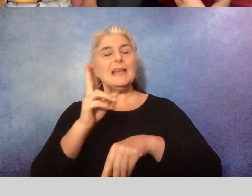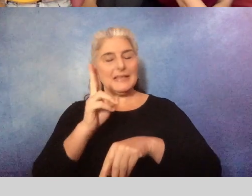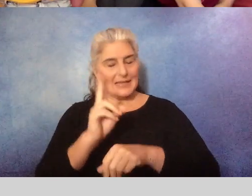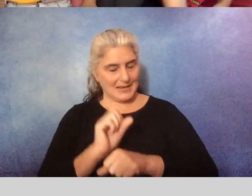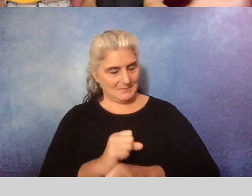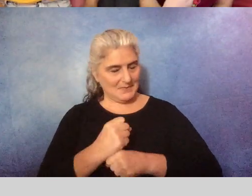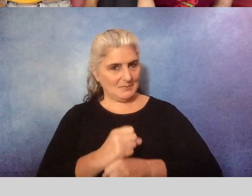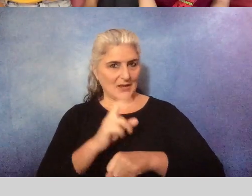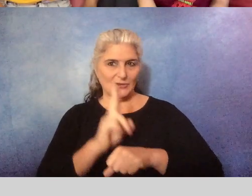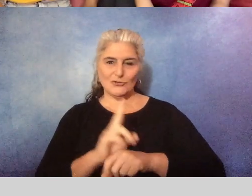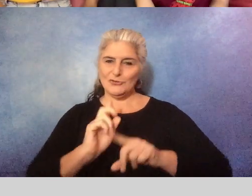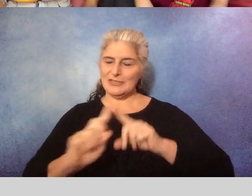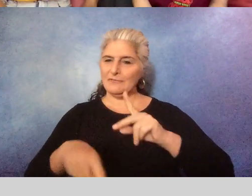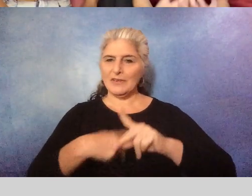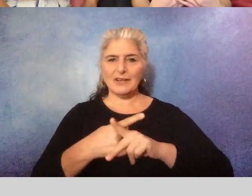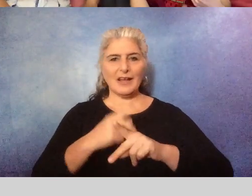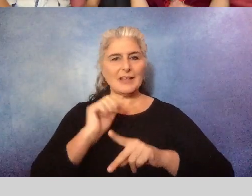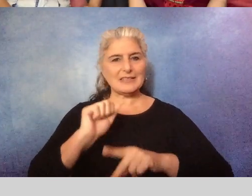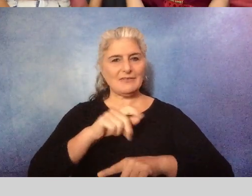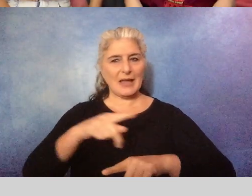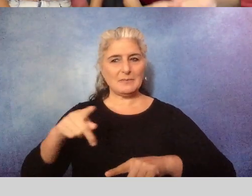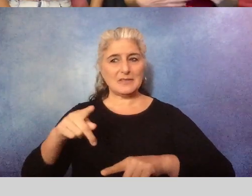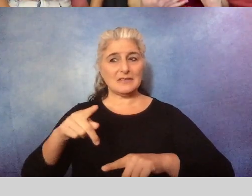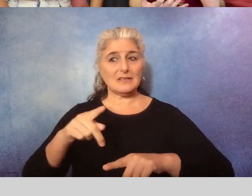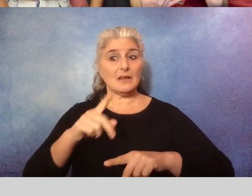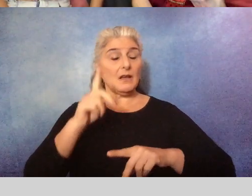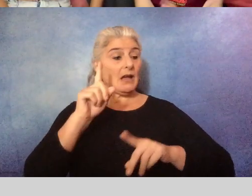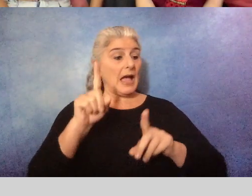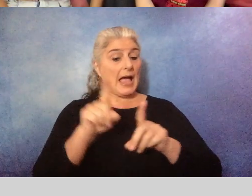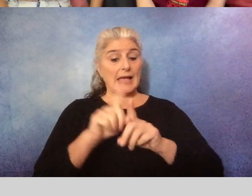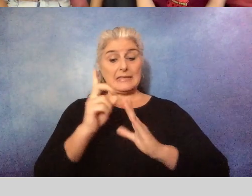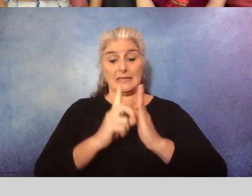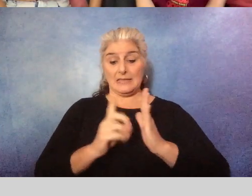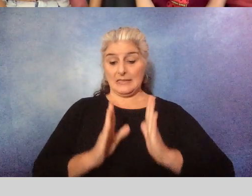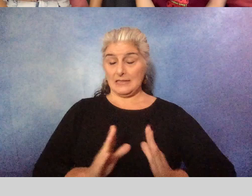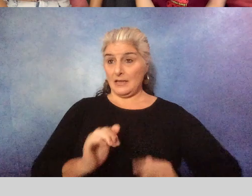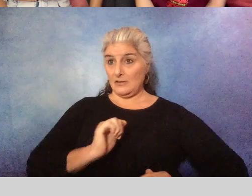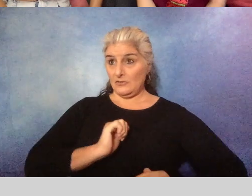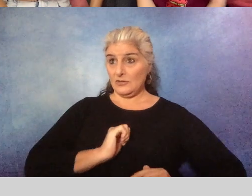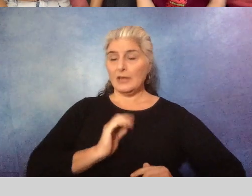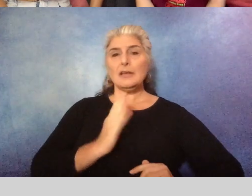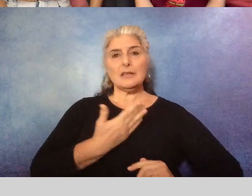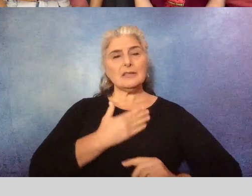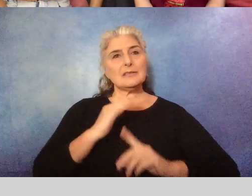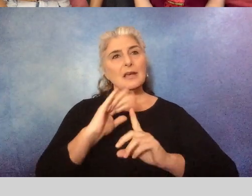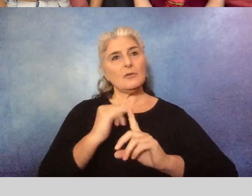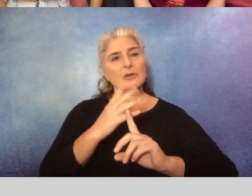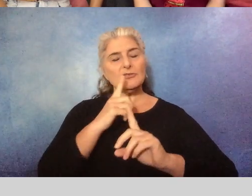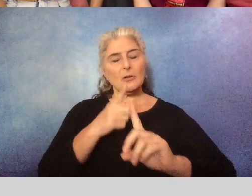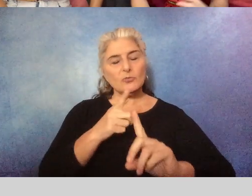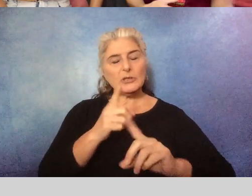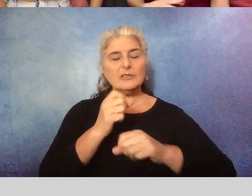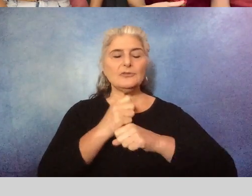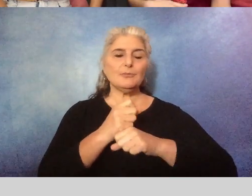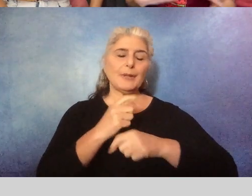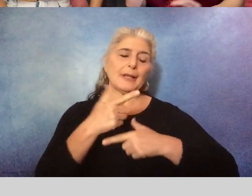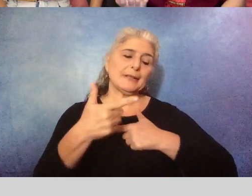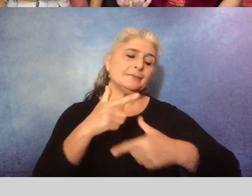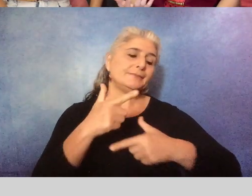And for us designers, even though it's a team responsibility to make an interface consistent between pages, interactions,